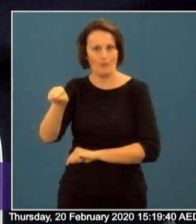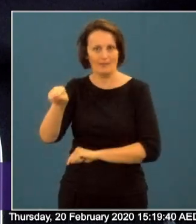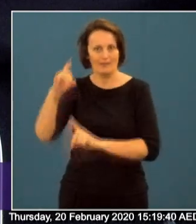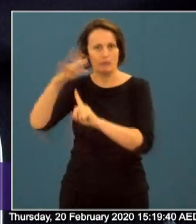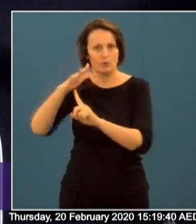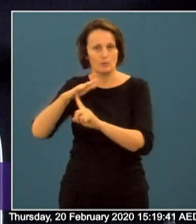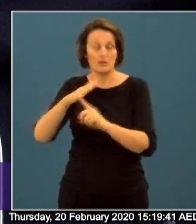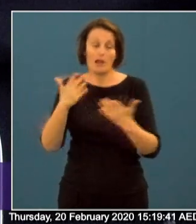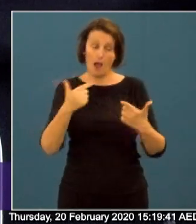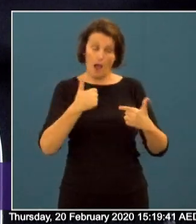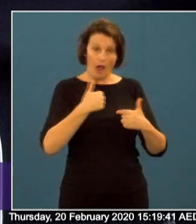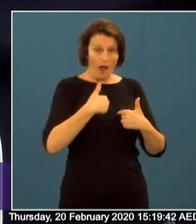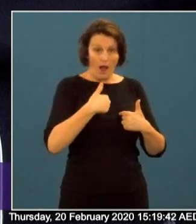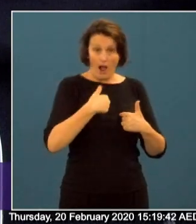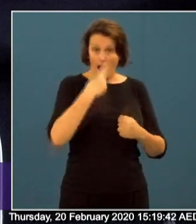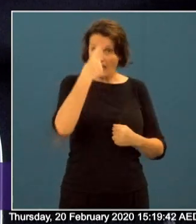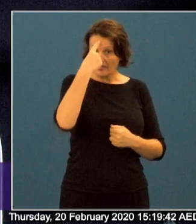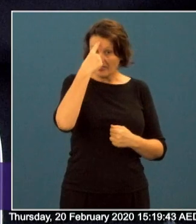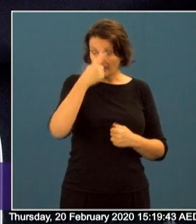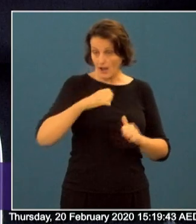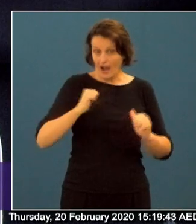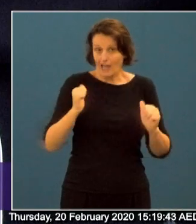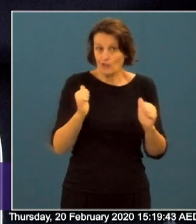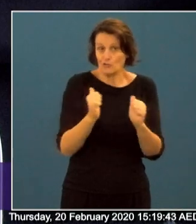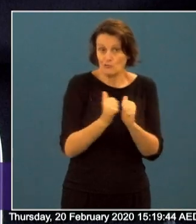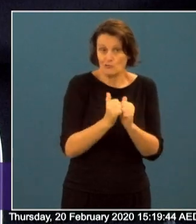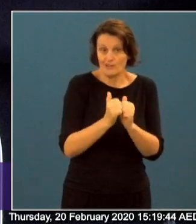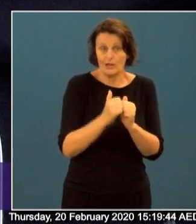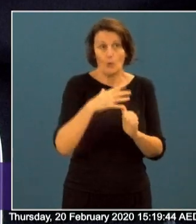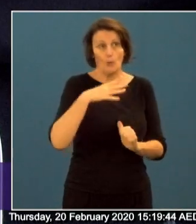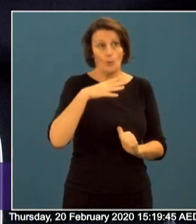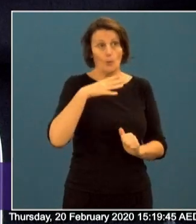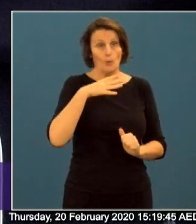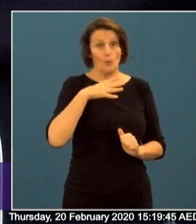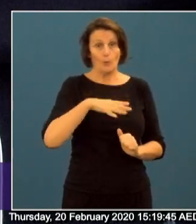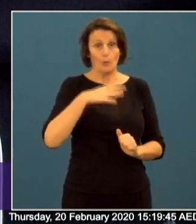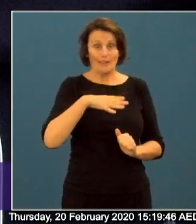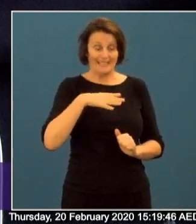So I do absolutely agree that we must be adjusting the training of our